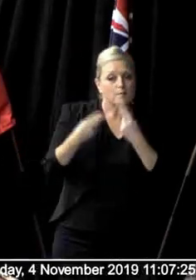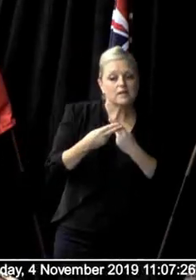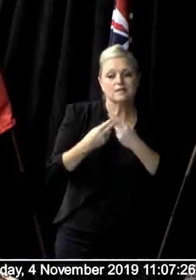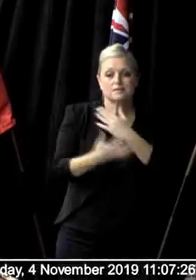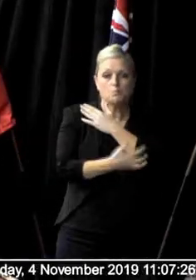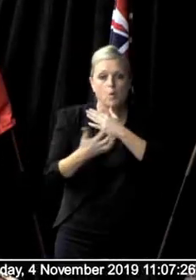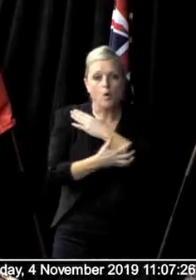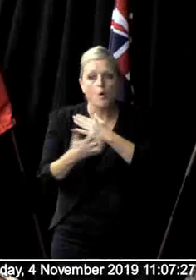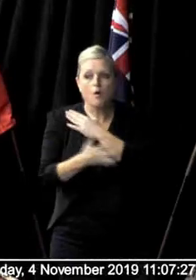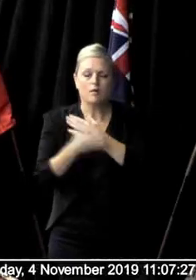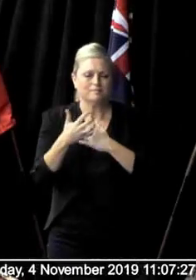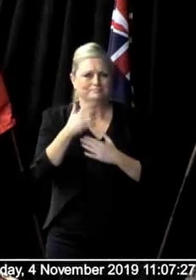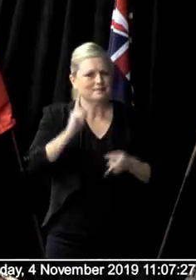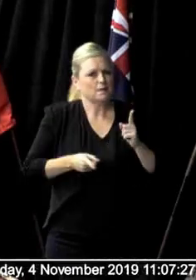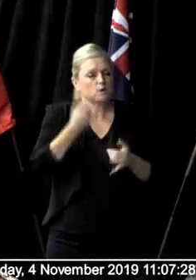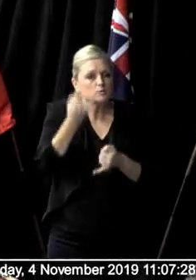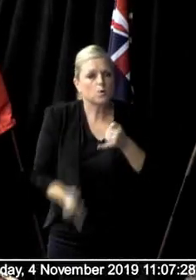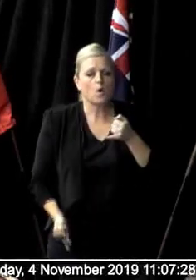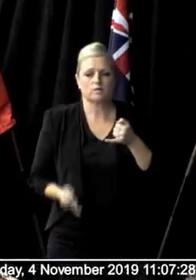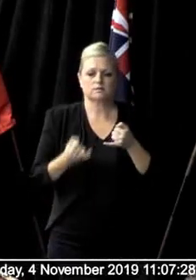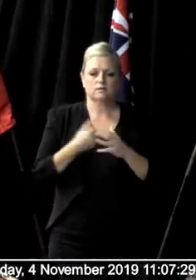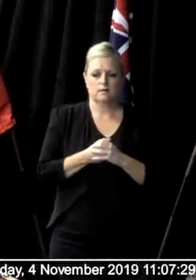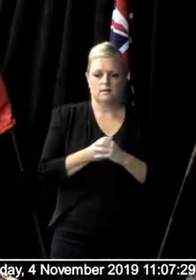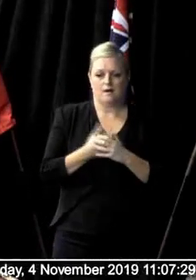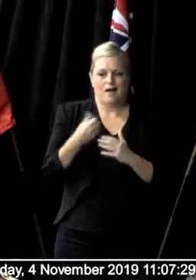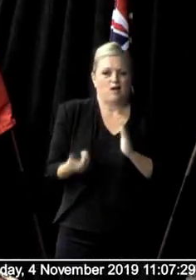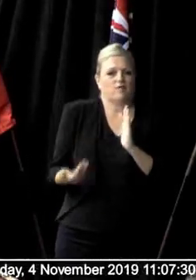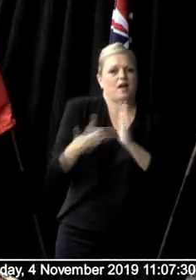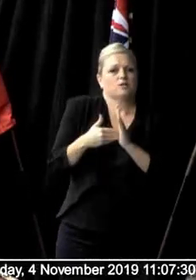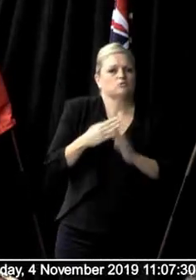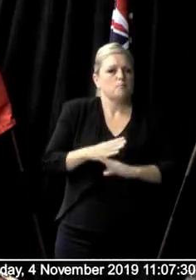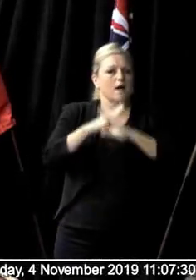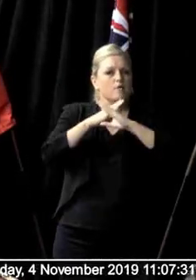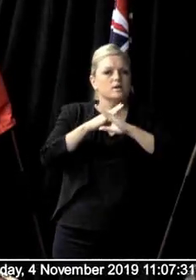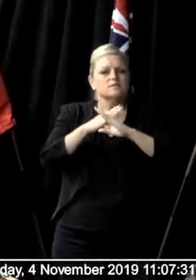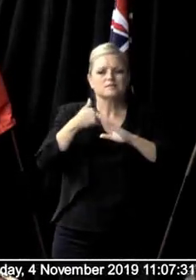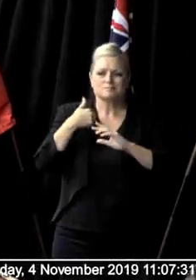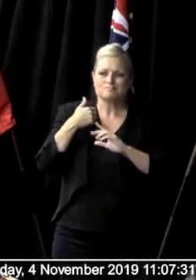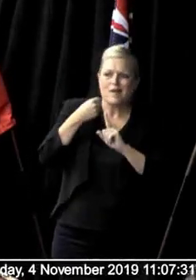can be at a greater disadvantage. They face additional challenges when advocating for their children as they may